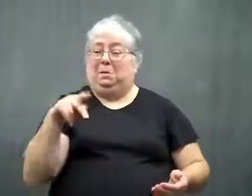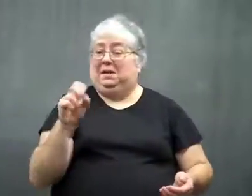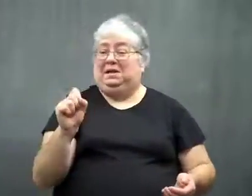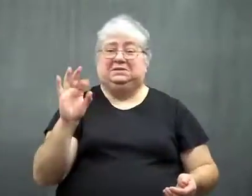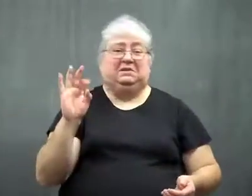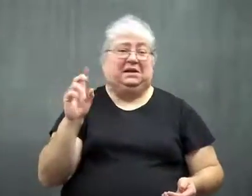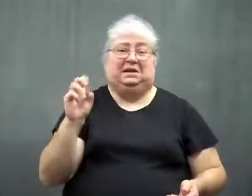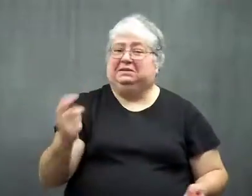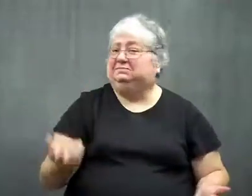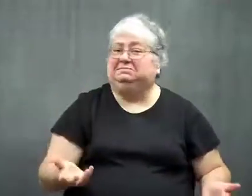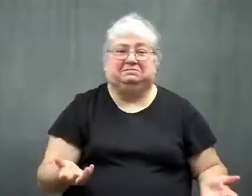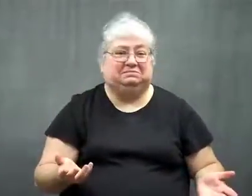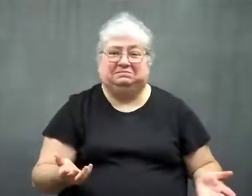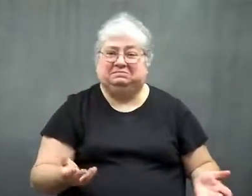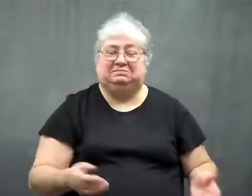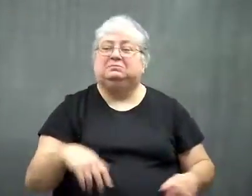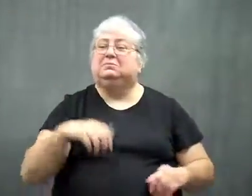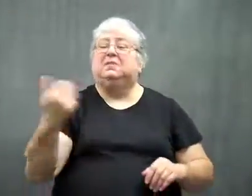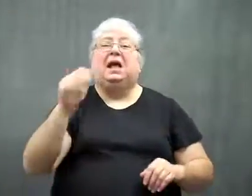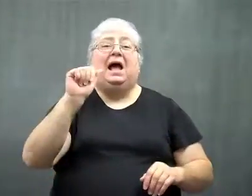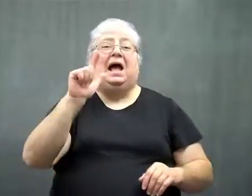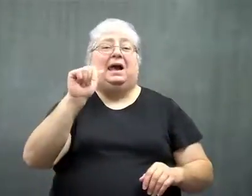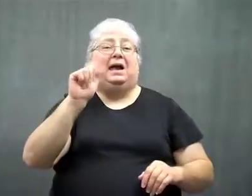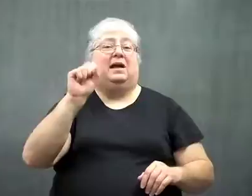UPS and Fed Ex won't go there.